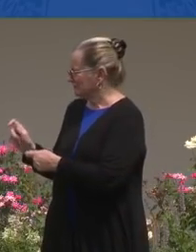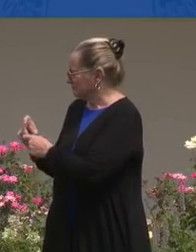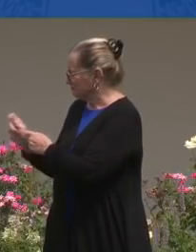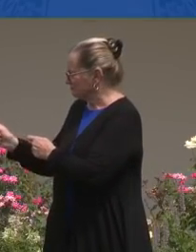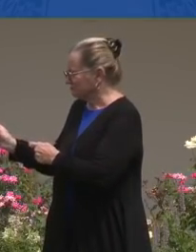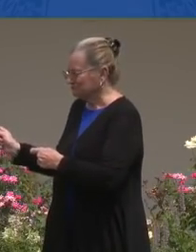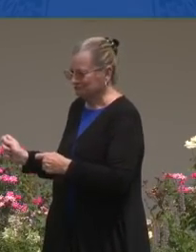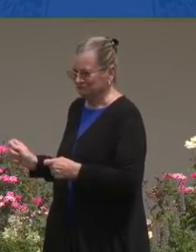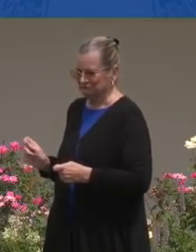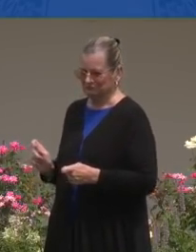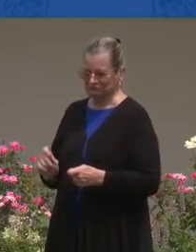Madame Speaker.